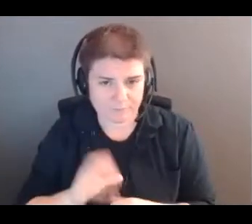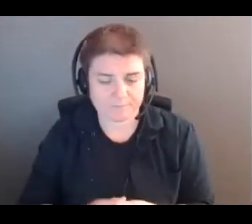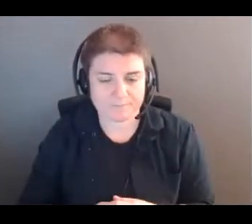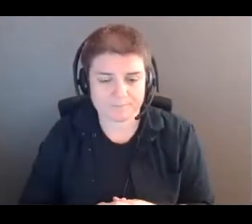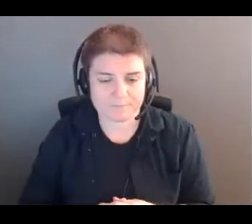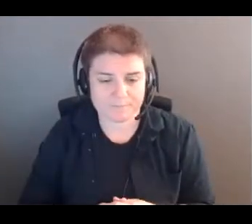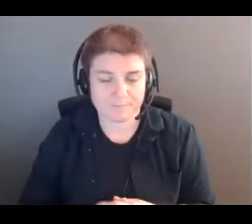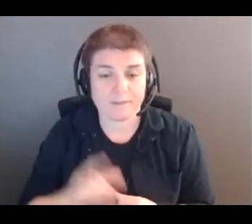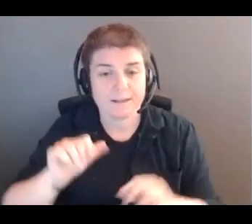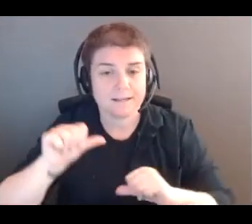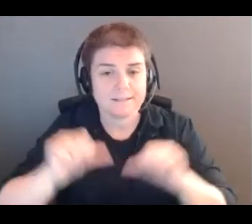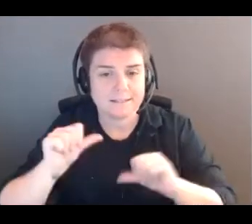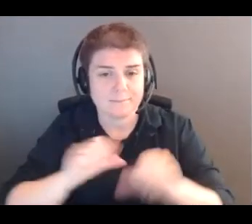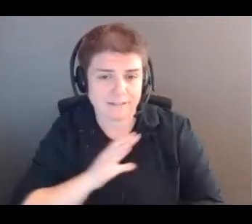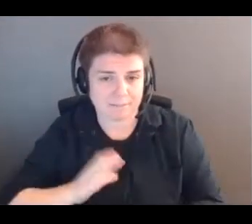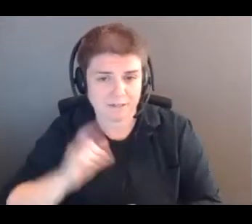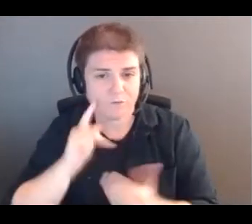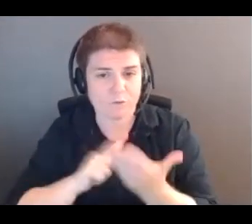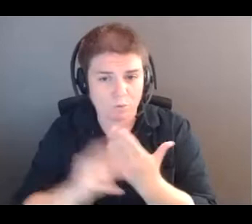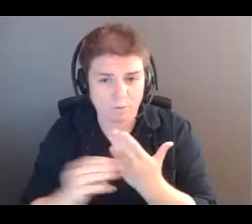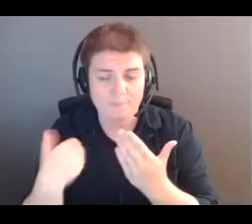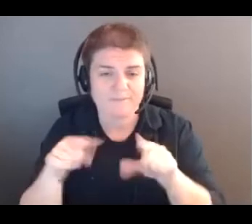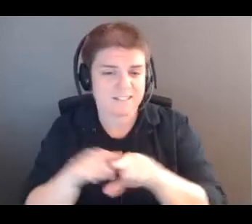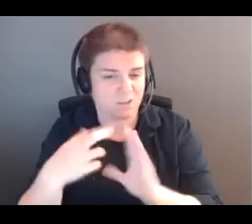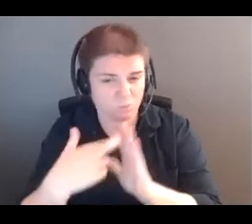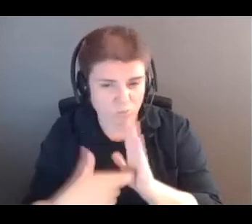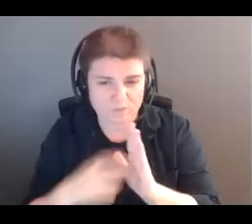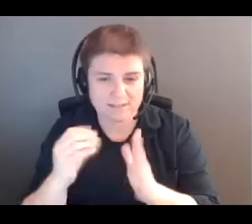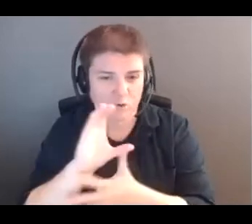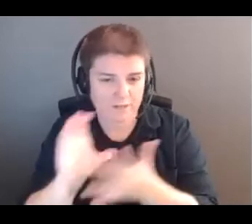committees for our programs have the same guidelines and criteria as you do to work